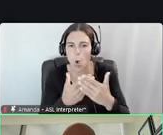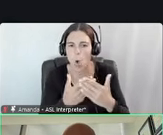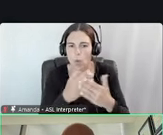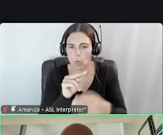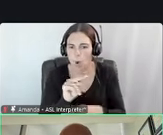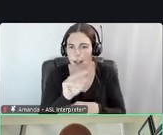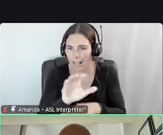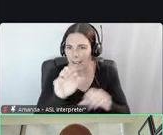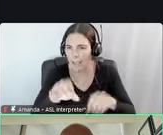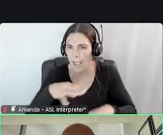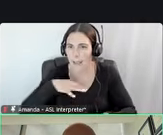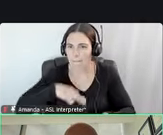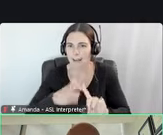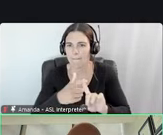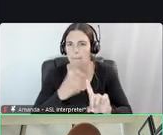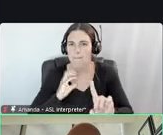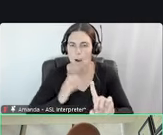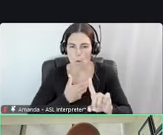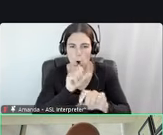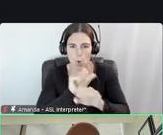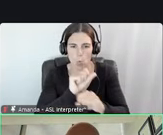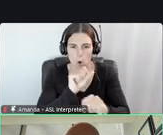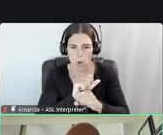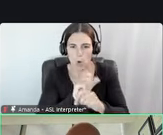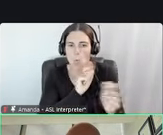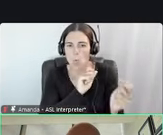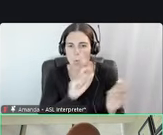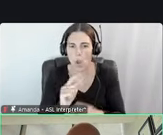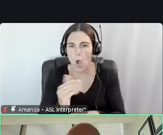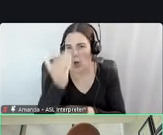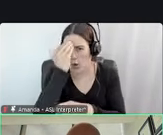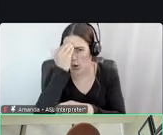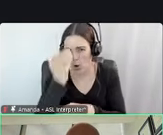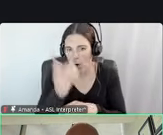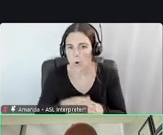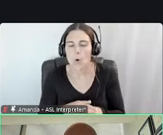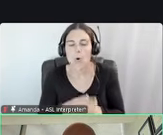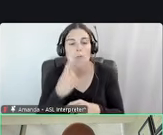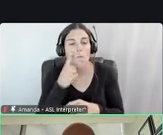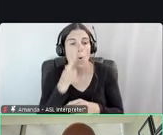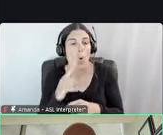benefit from our work. uh we all know that in order for the non-ural communities to thrive,